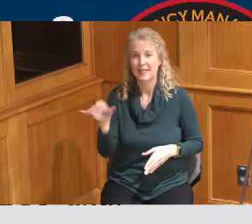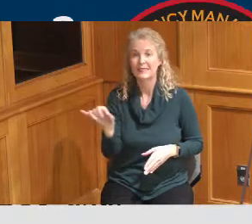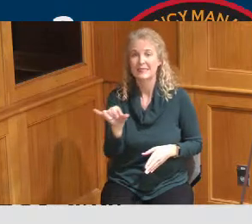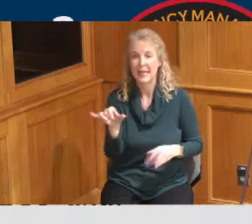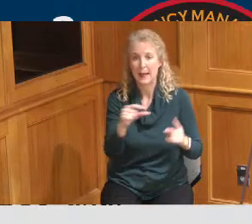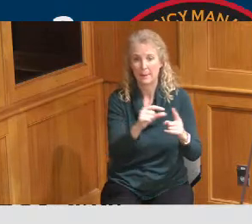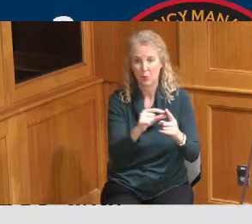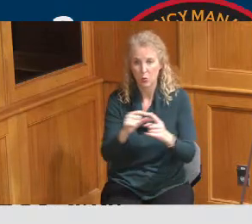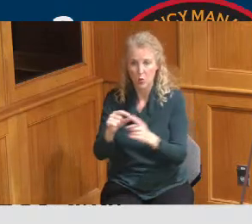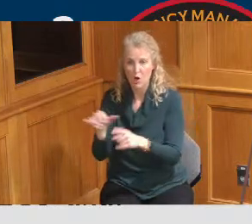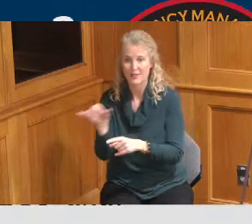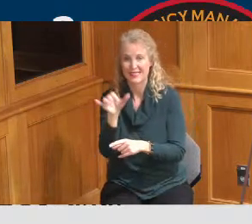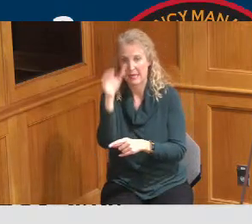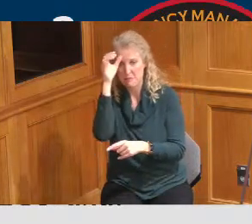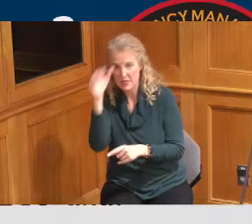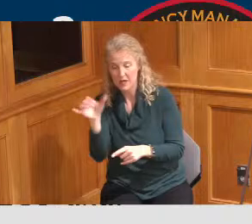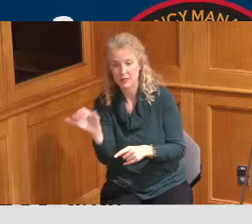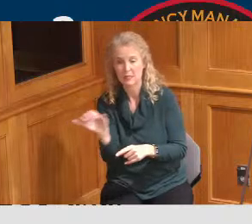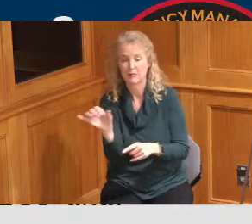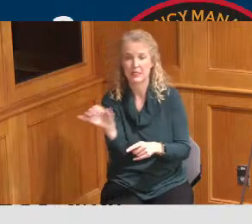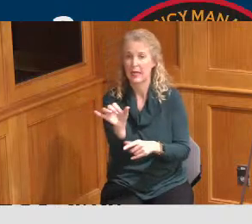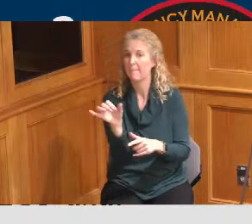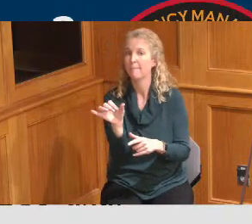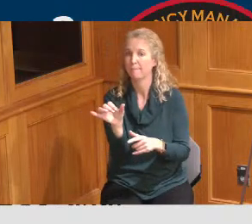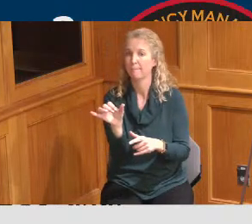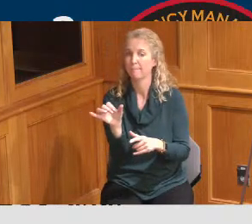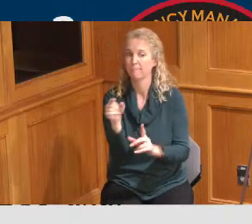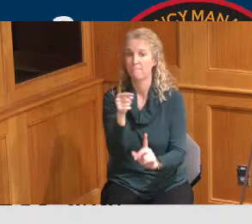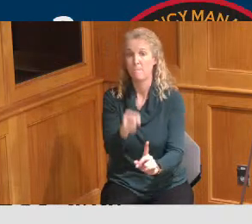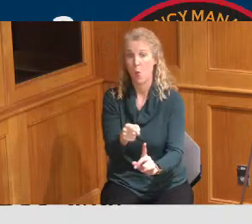we're sharing information with with the public I think it would really help cut down on any